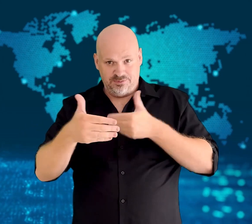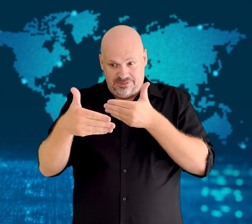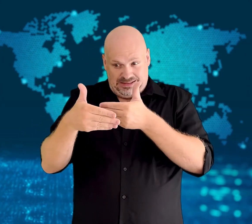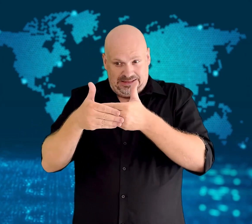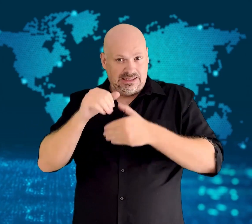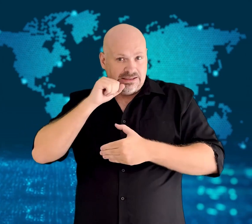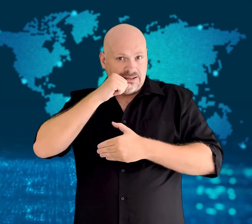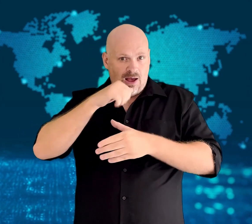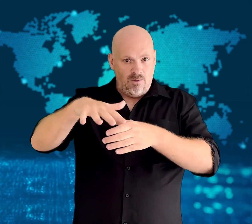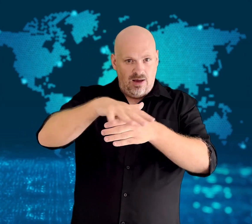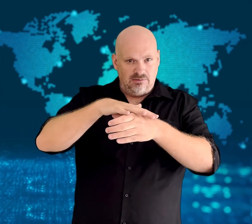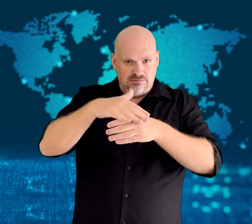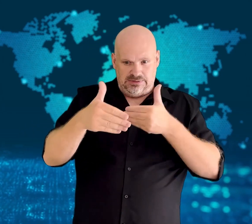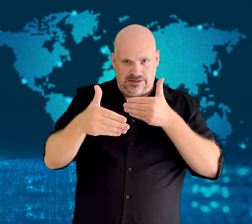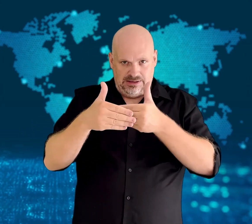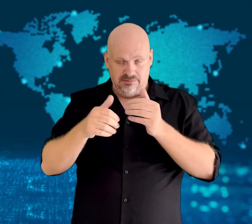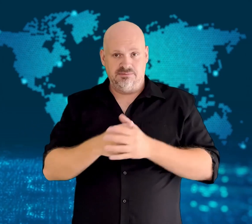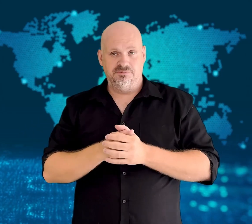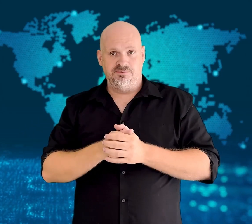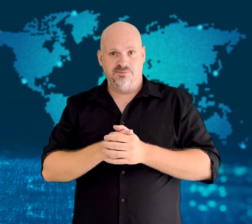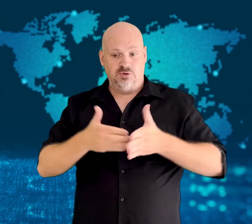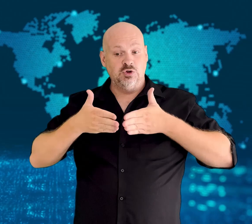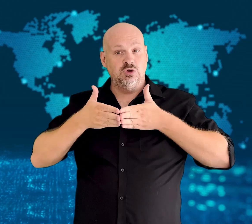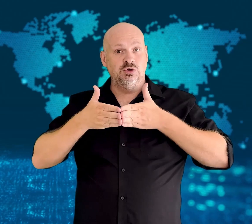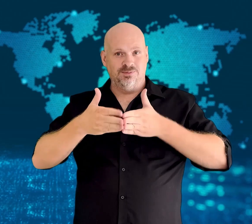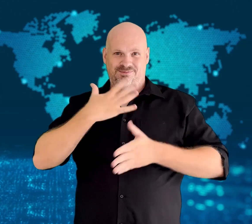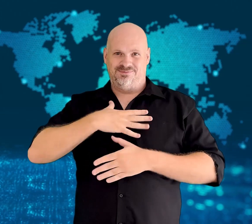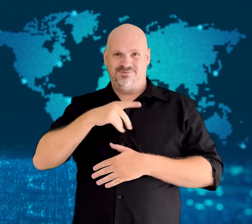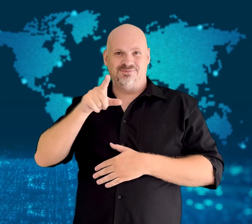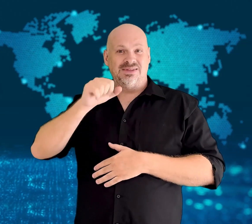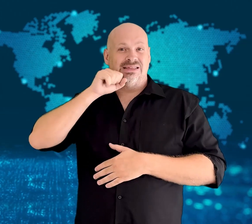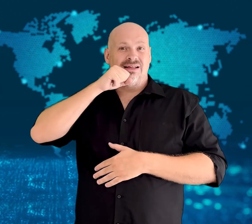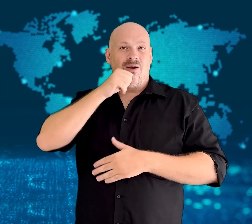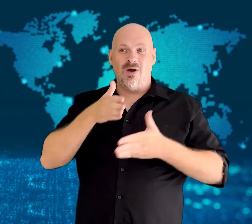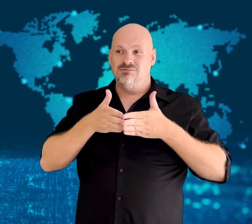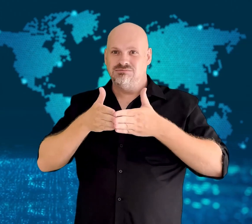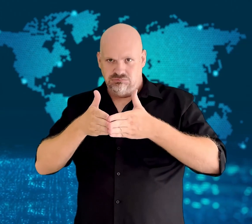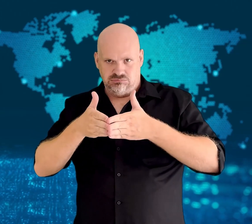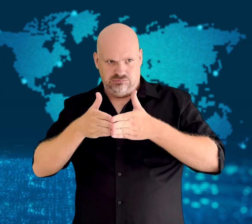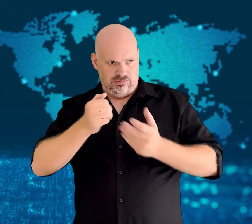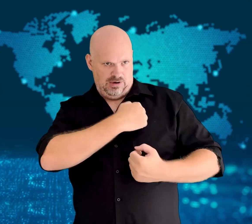Taiwan's shipping ports.